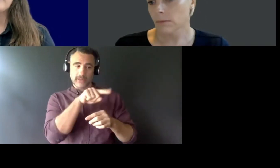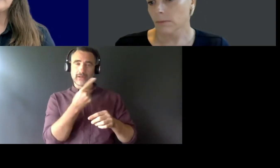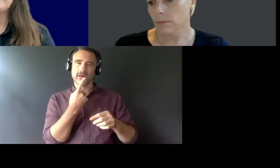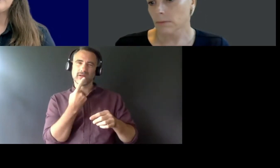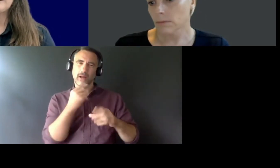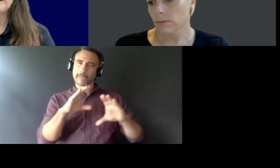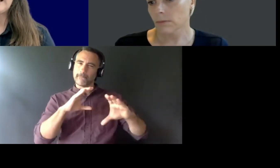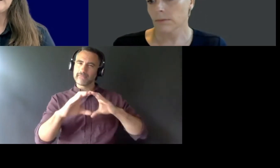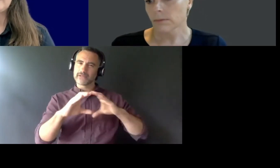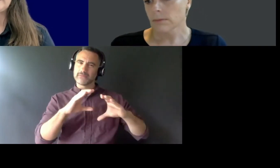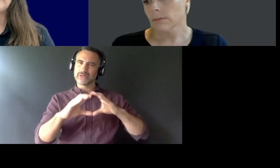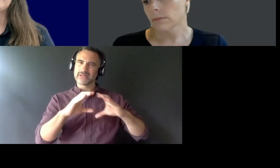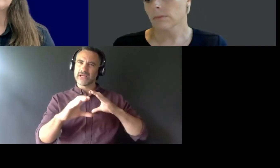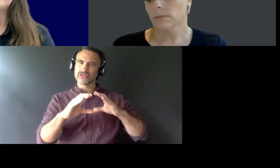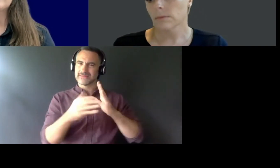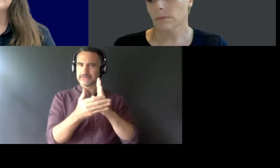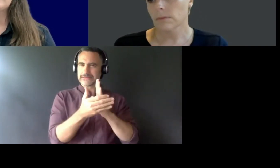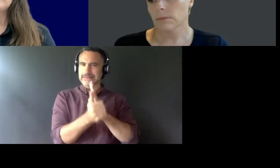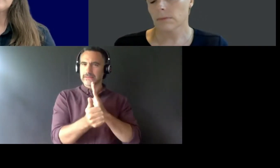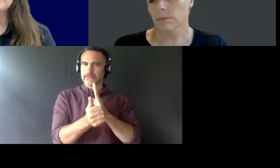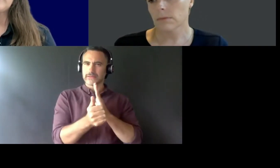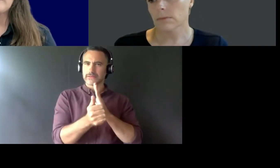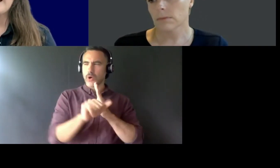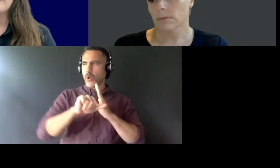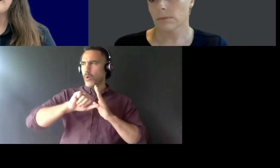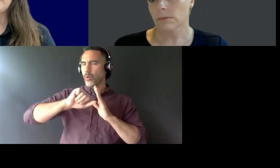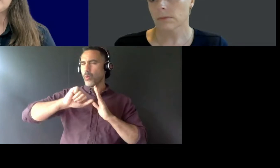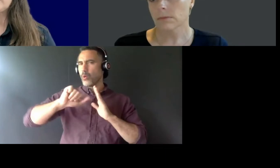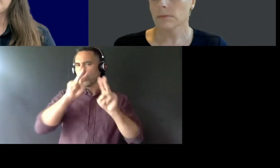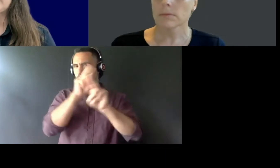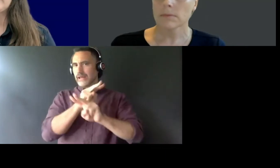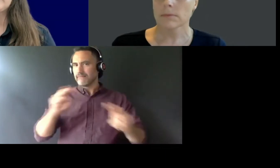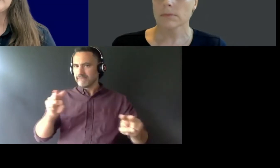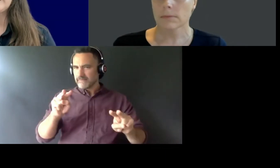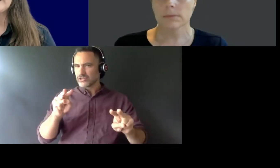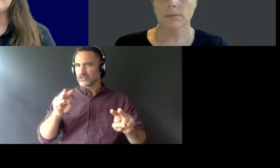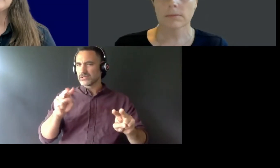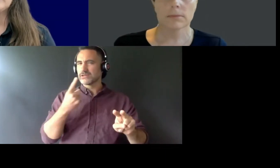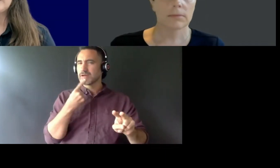their vision and hearing levels, but also about their visual processing and auditory